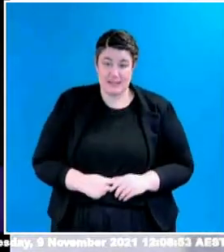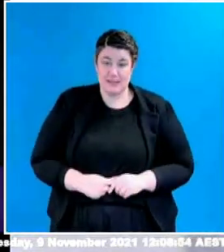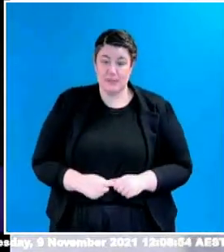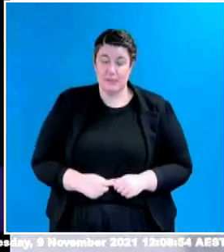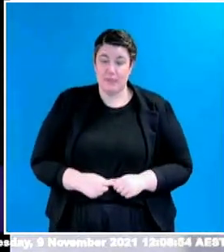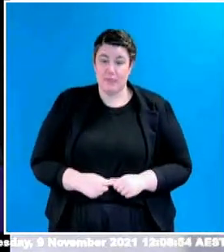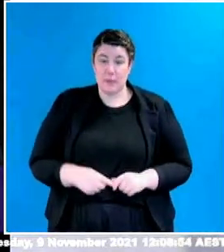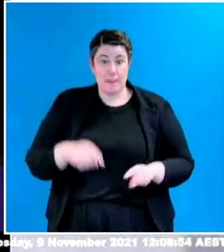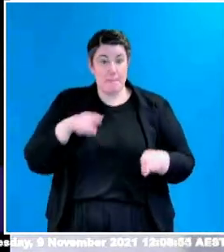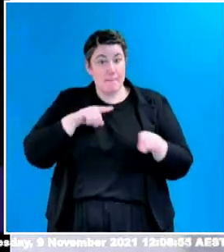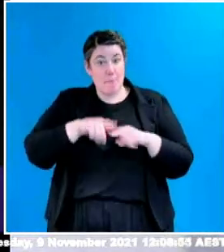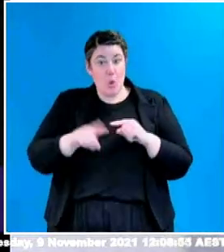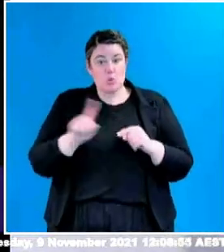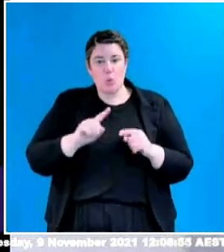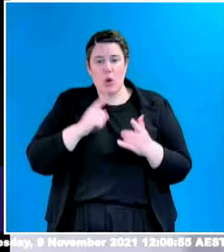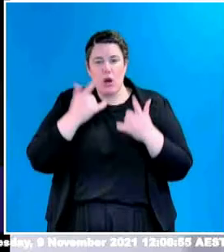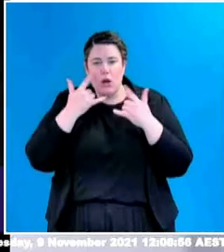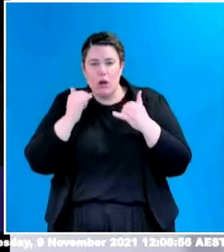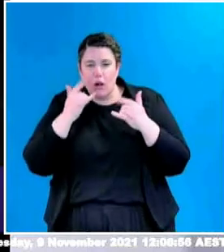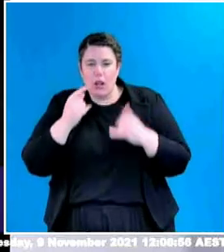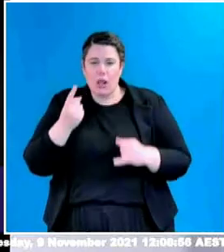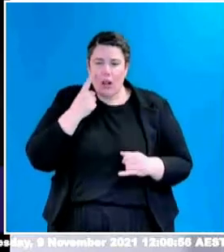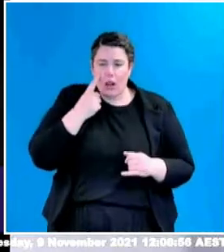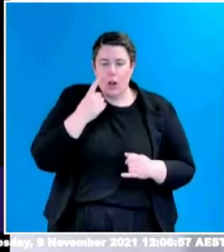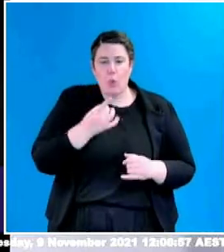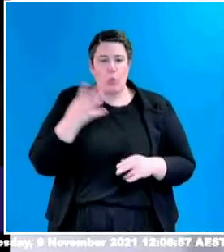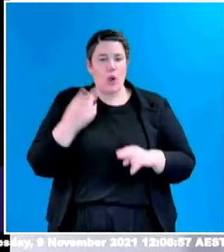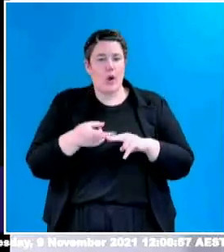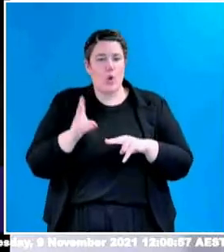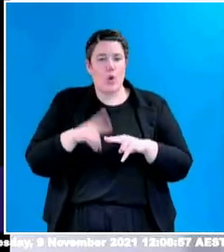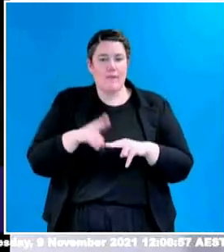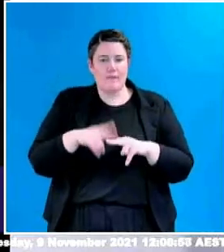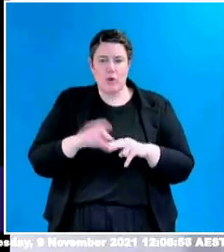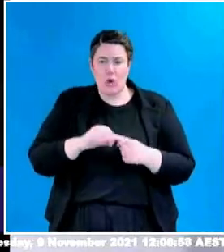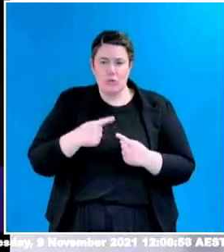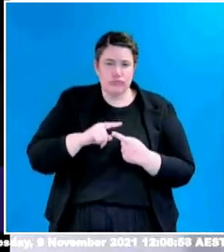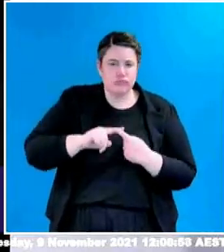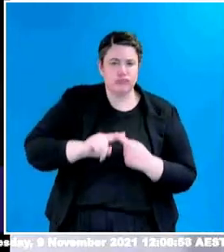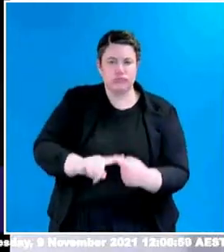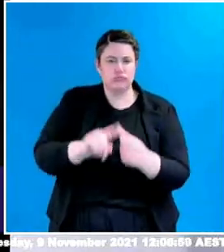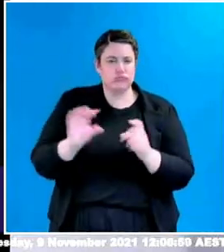Most of those were pilot projects or one-off projects that were also